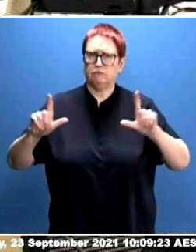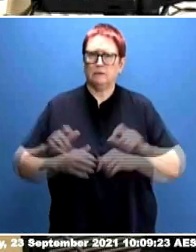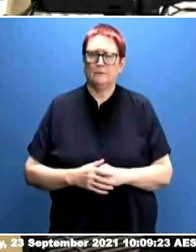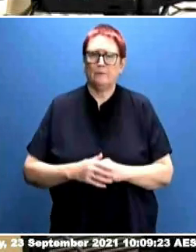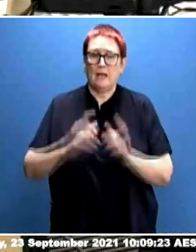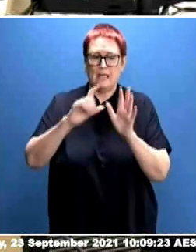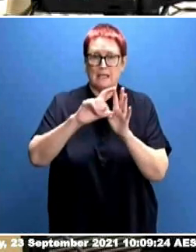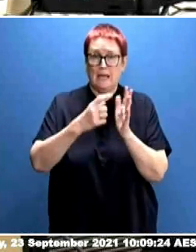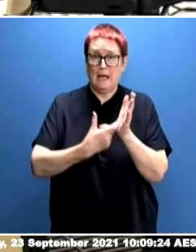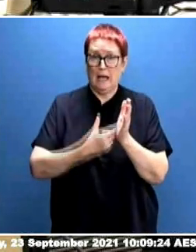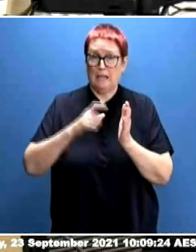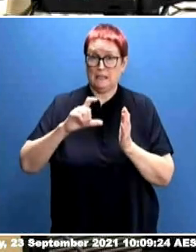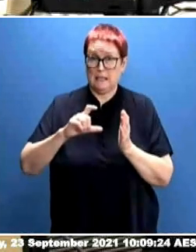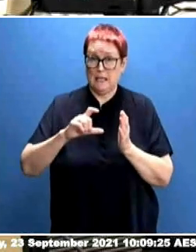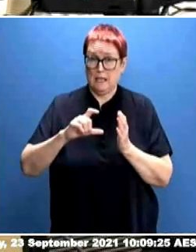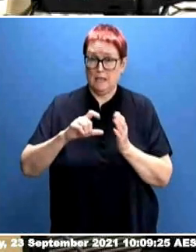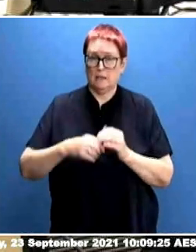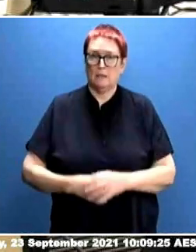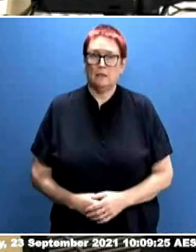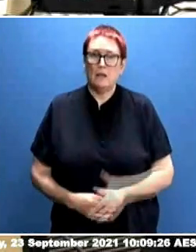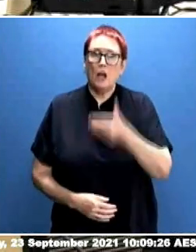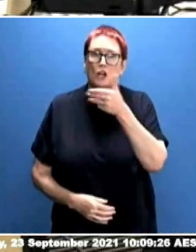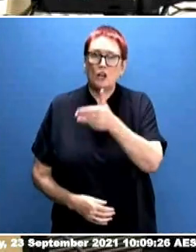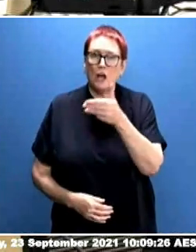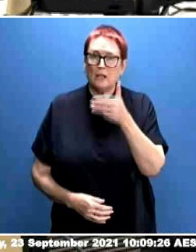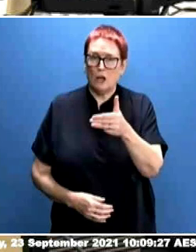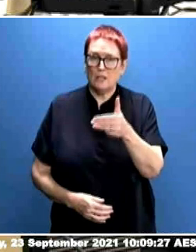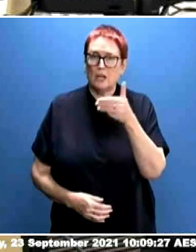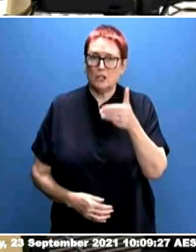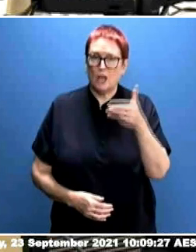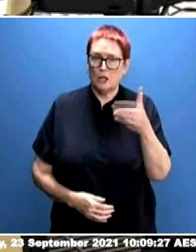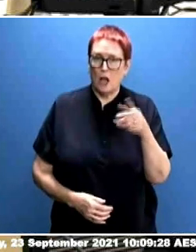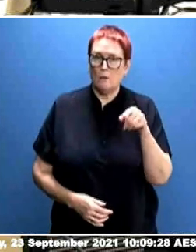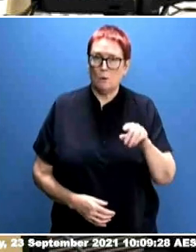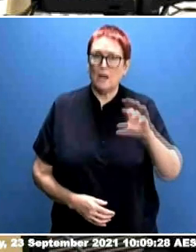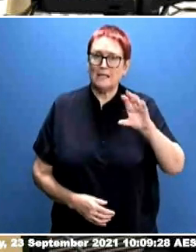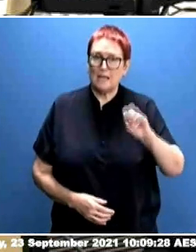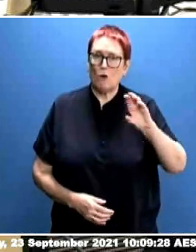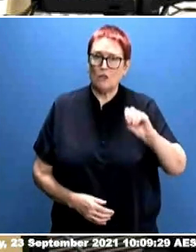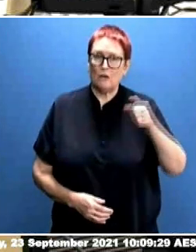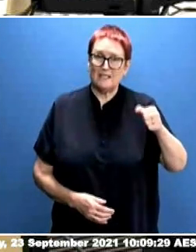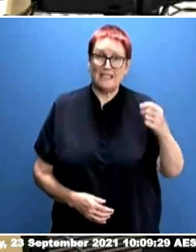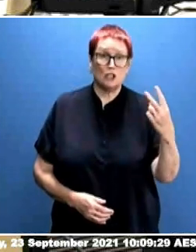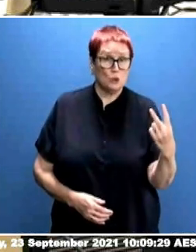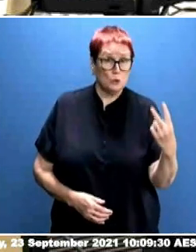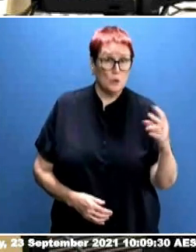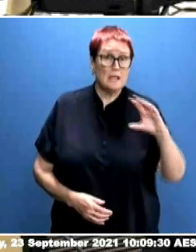it's DRC.9999.0062.0001.